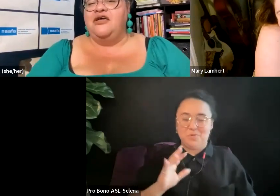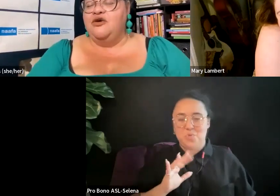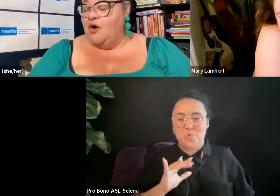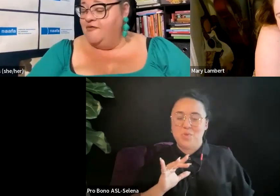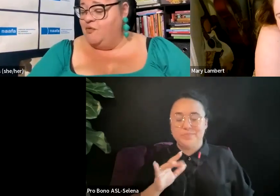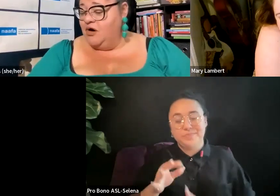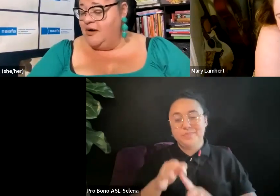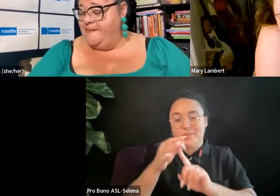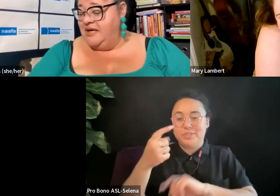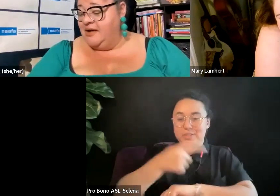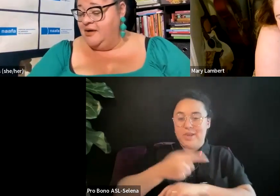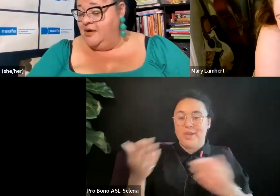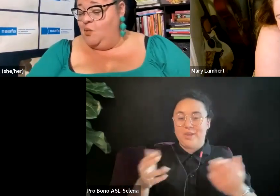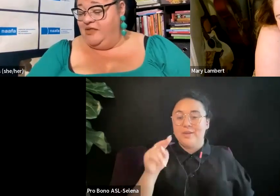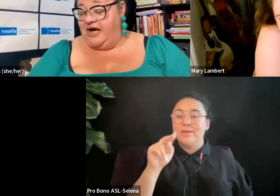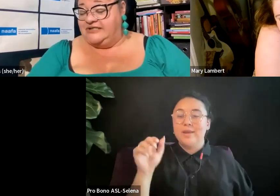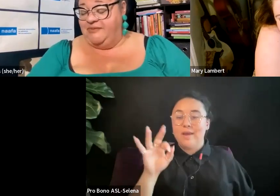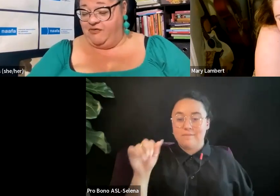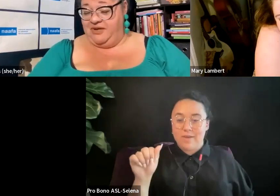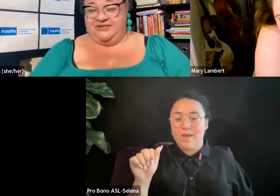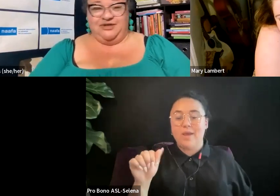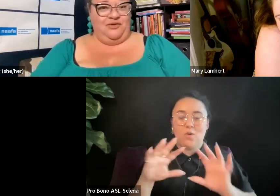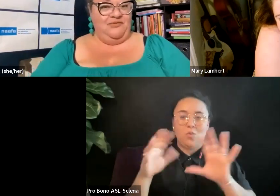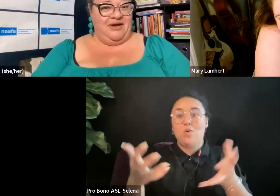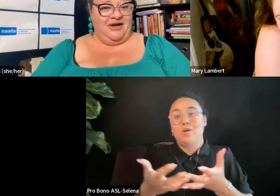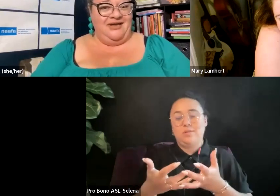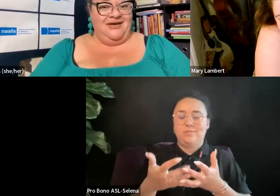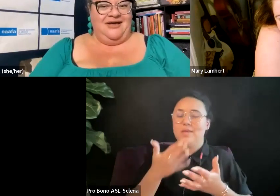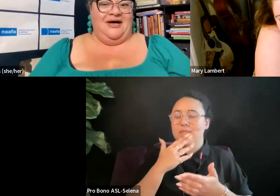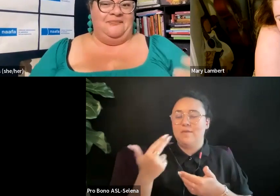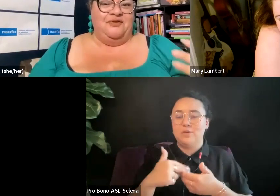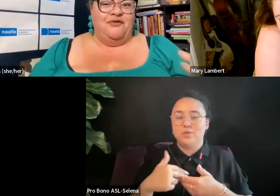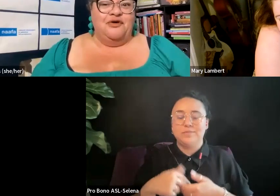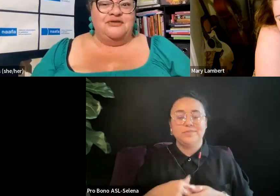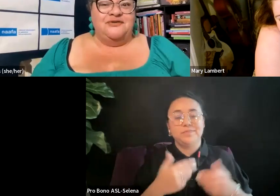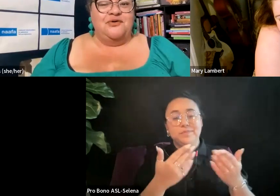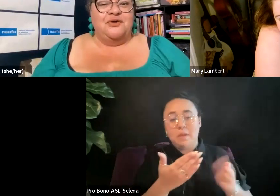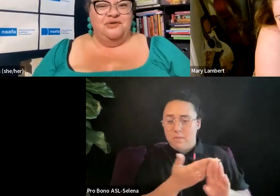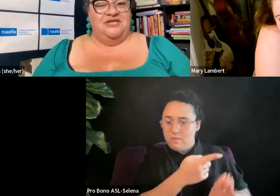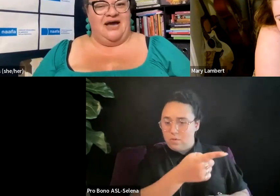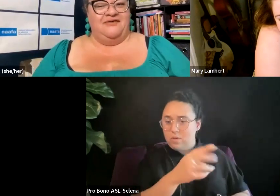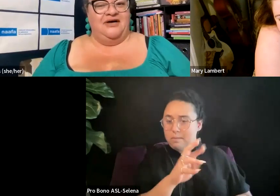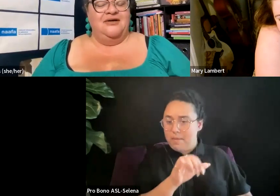Thank you all for being with us. Before we get started with Mary, for those of you who are new to NAAFA,